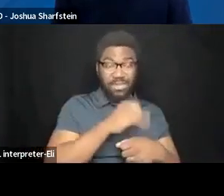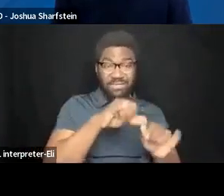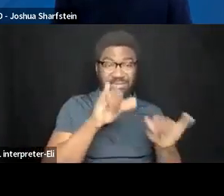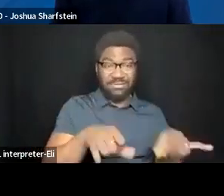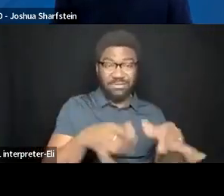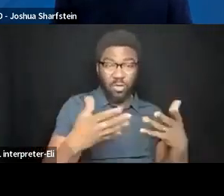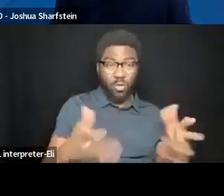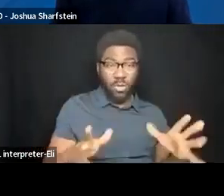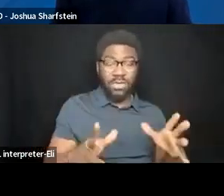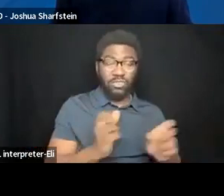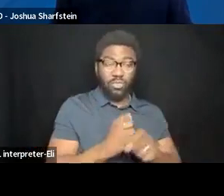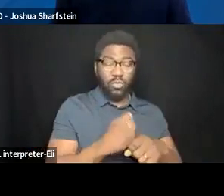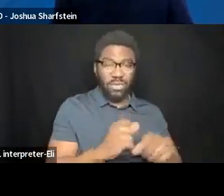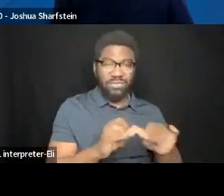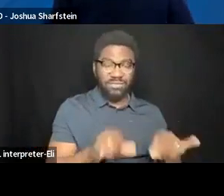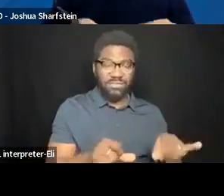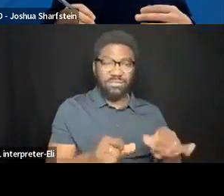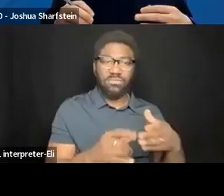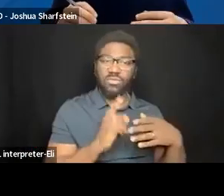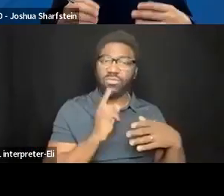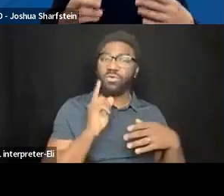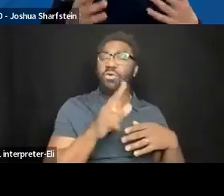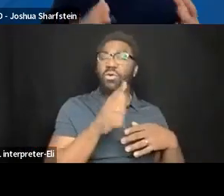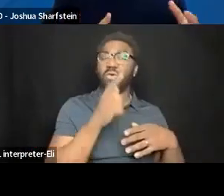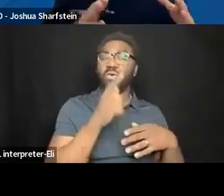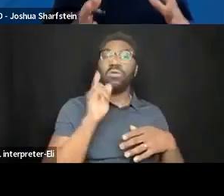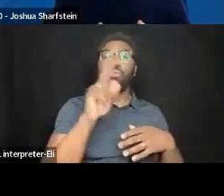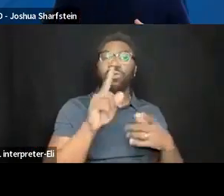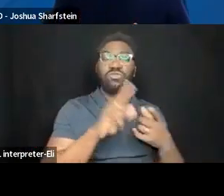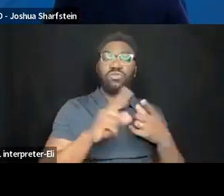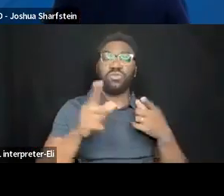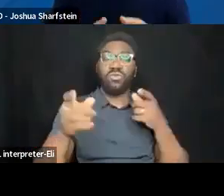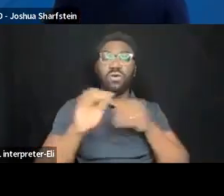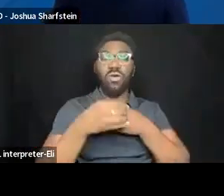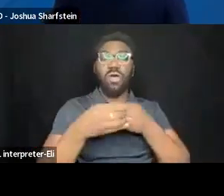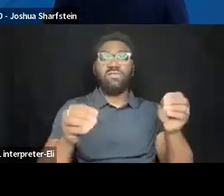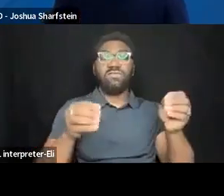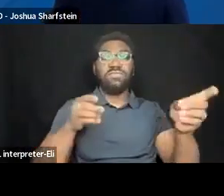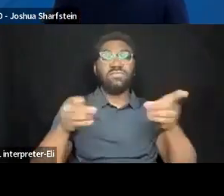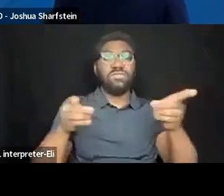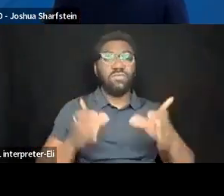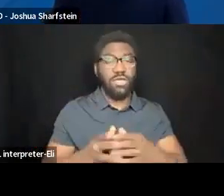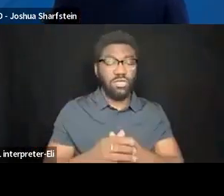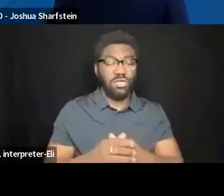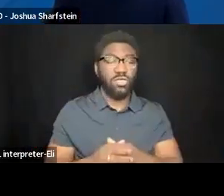You know, this is such a neglected area of the CDC's,